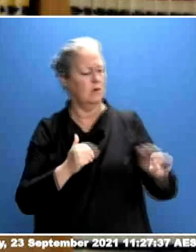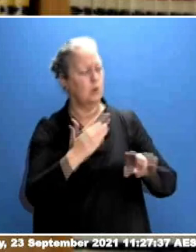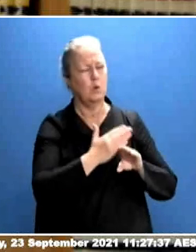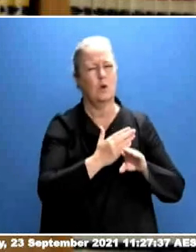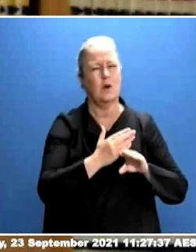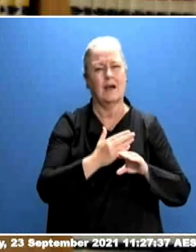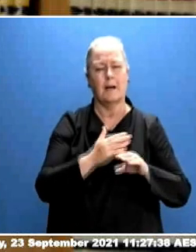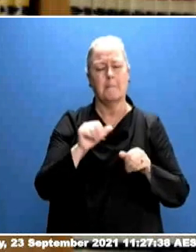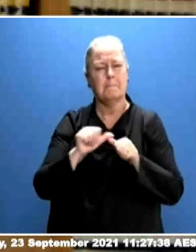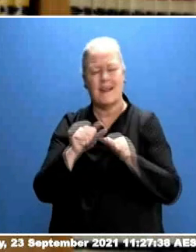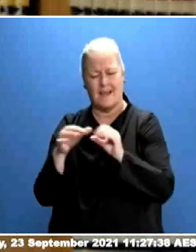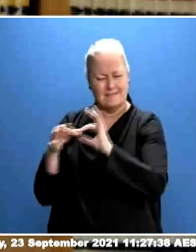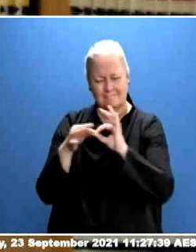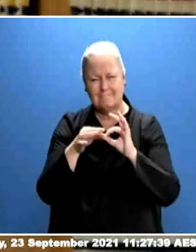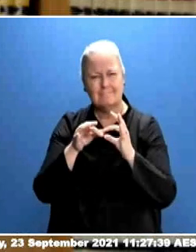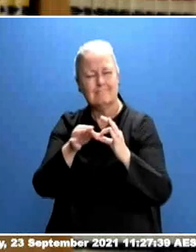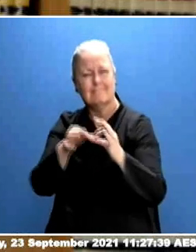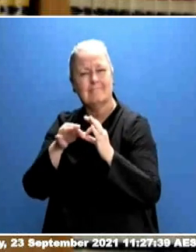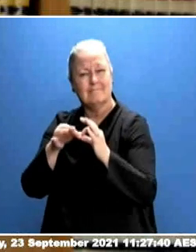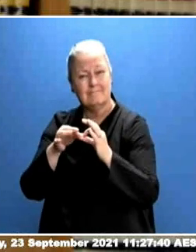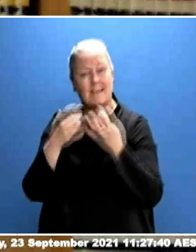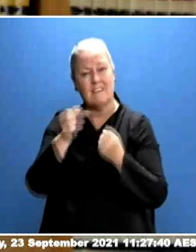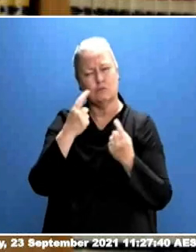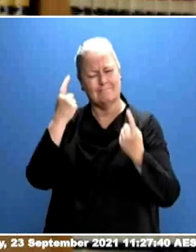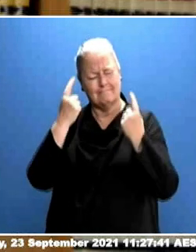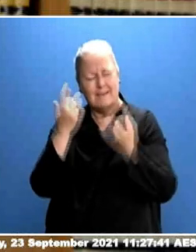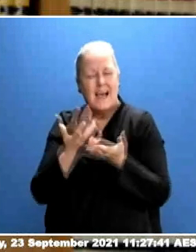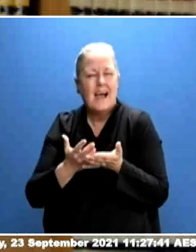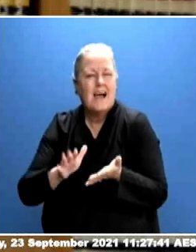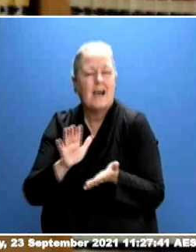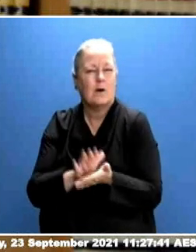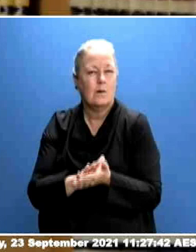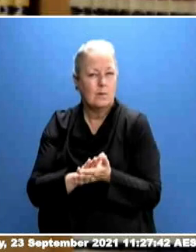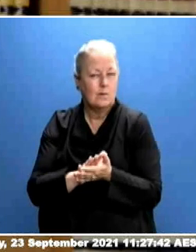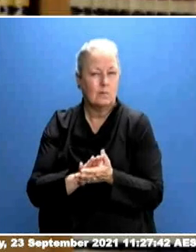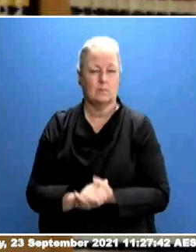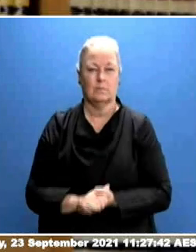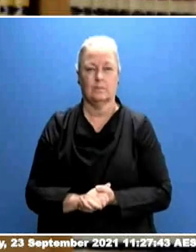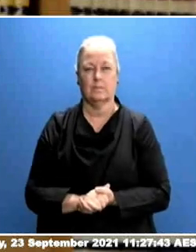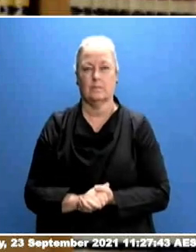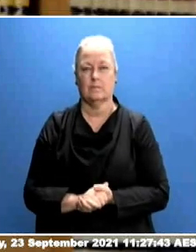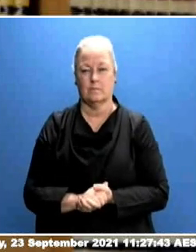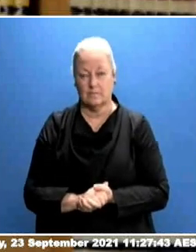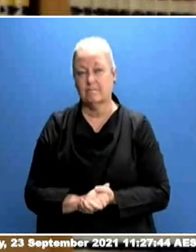in a way that's quite hard for government departments? So we've been working to establish relationships